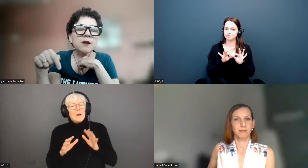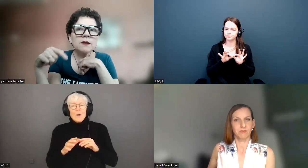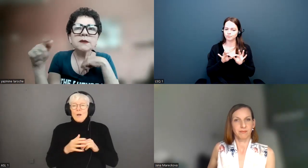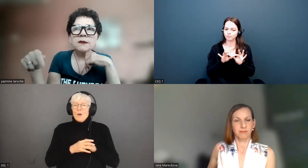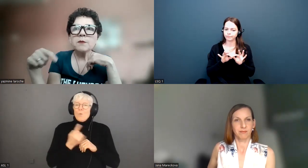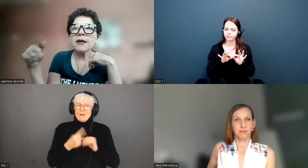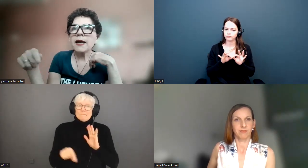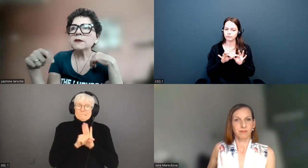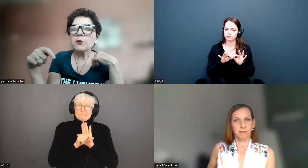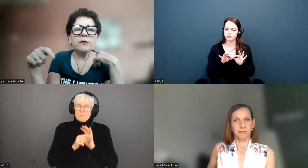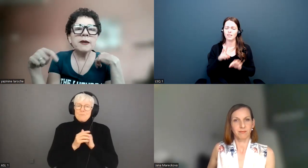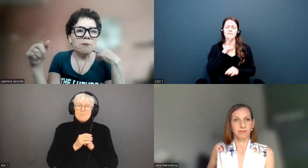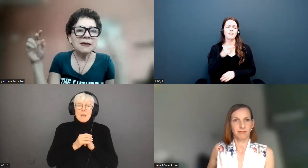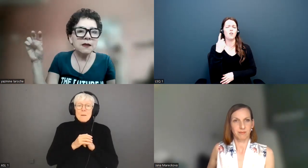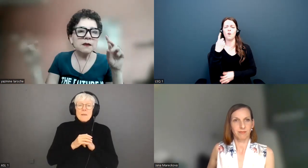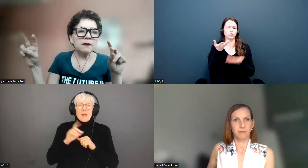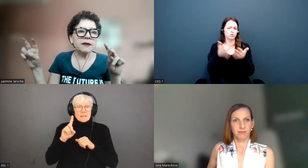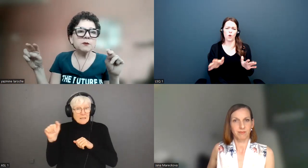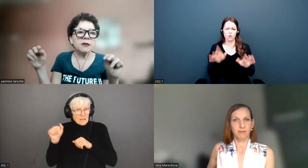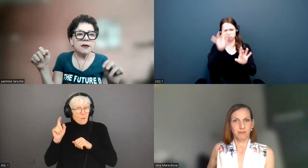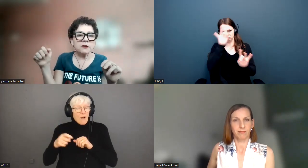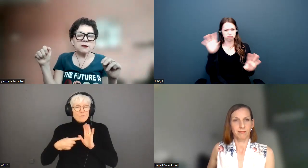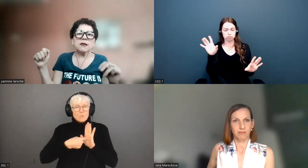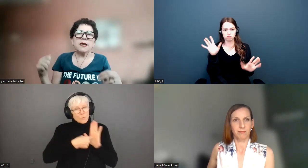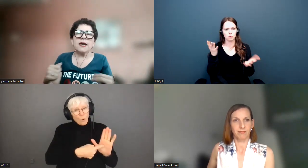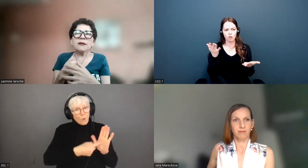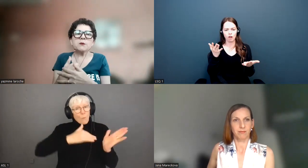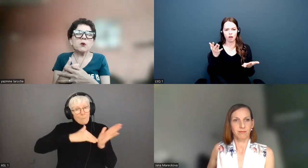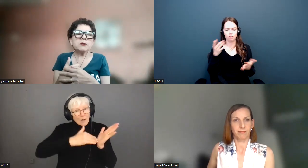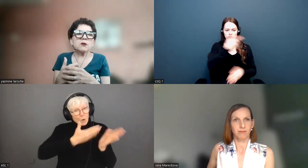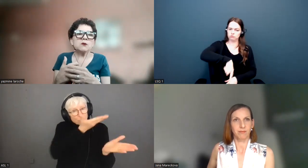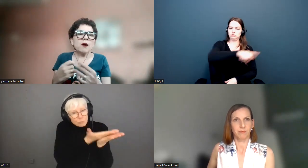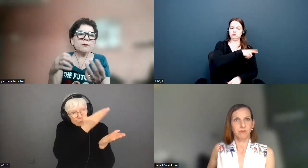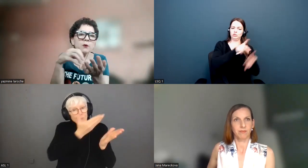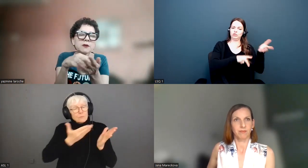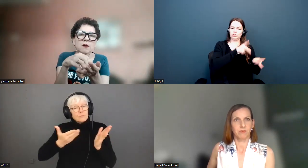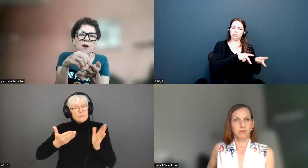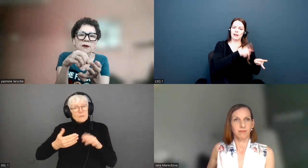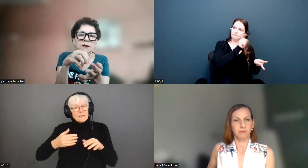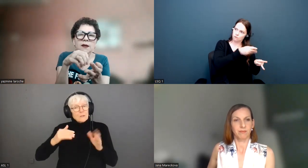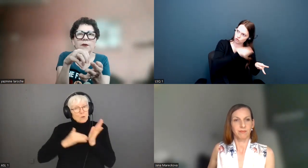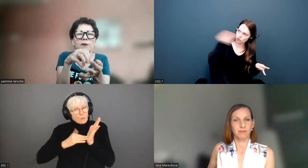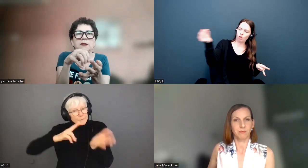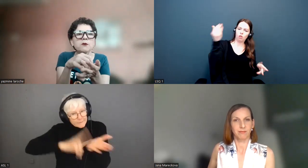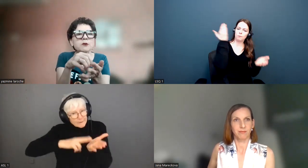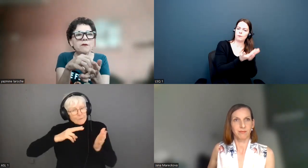constantly being asked to provide medical explanations as opposed to a focus on a description